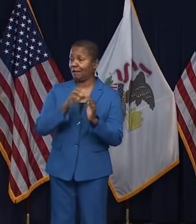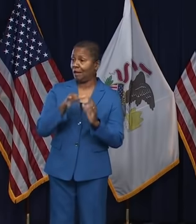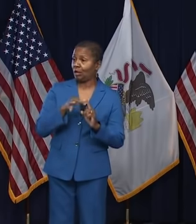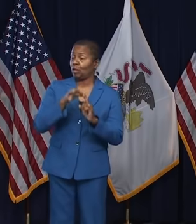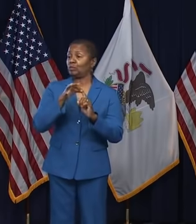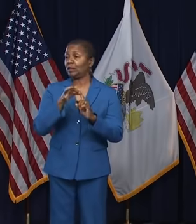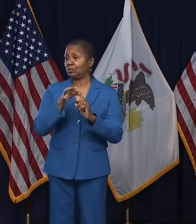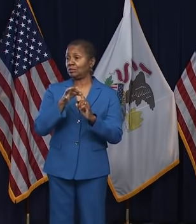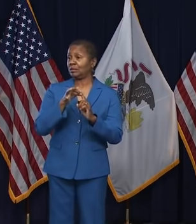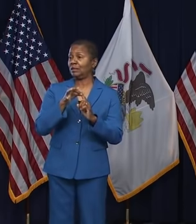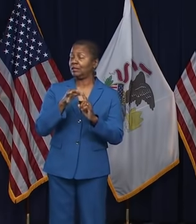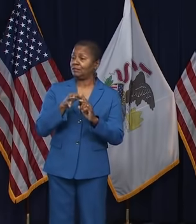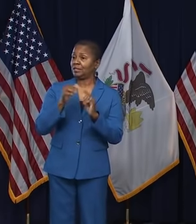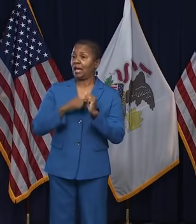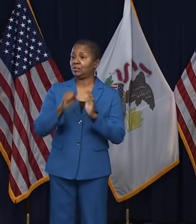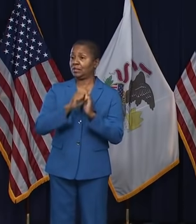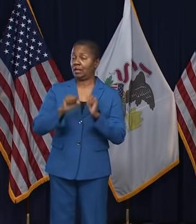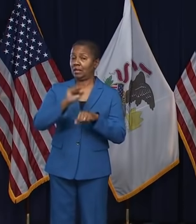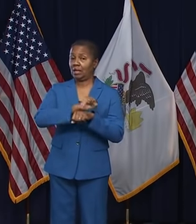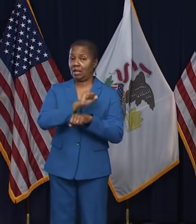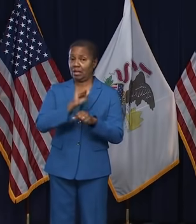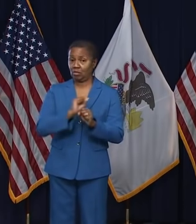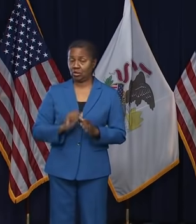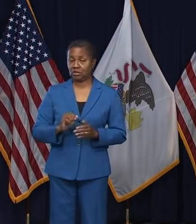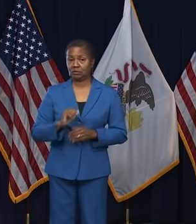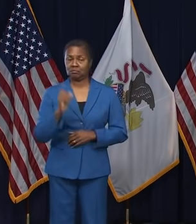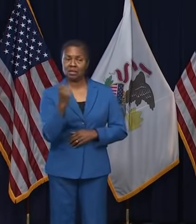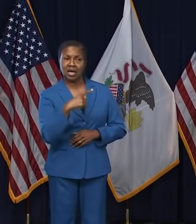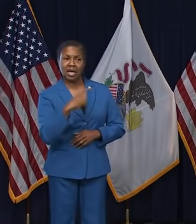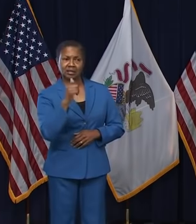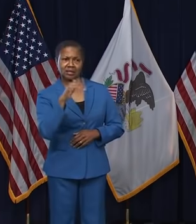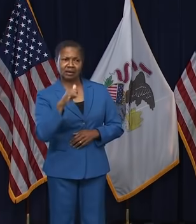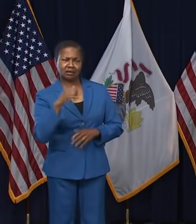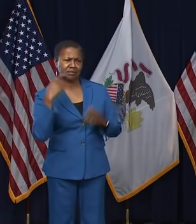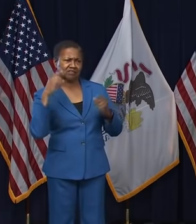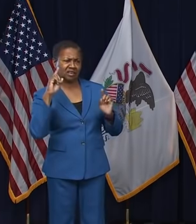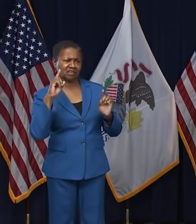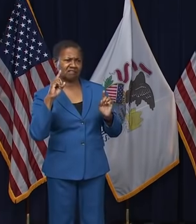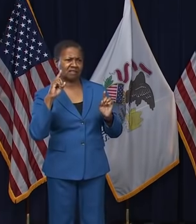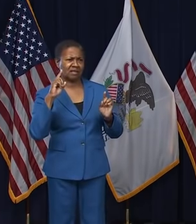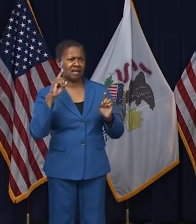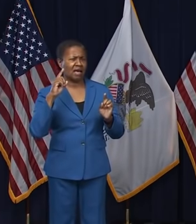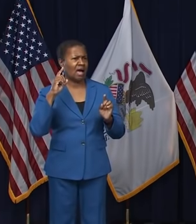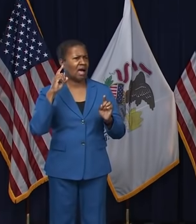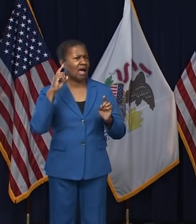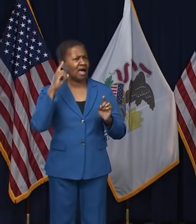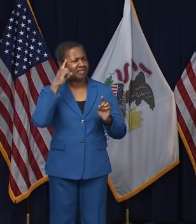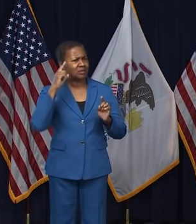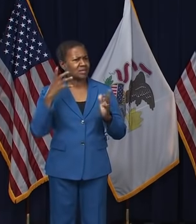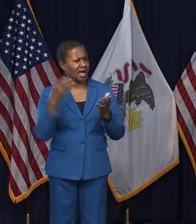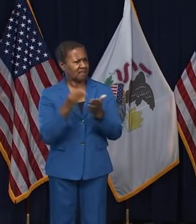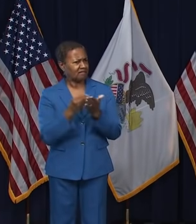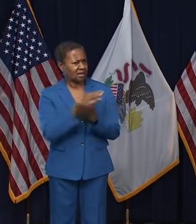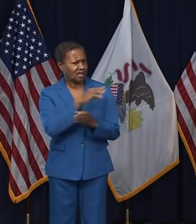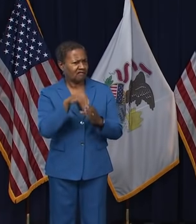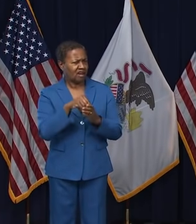Vaccinated throughout the state